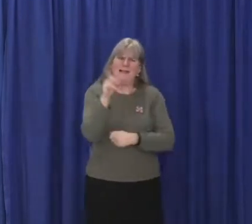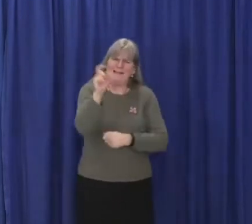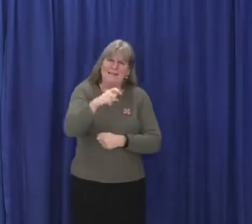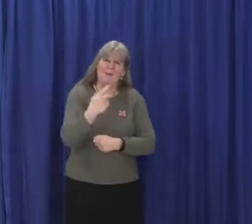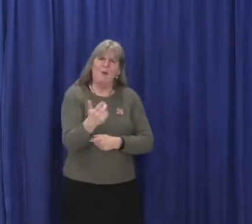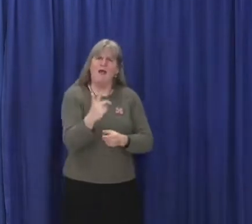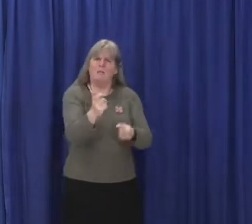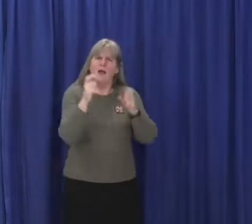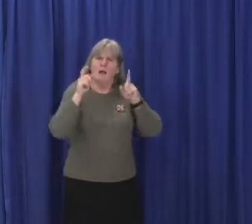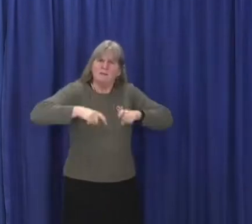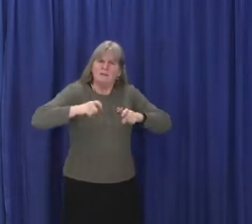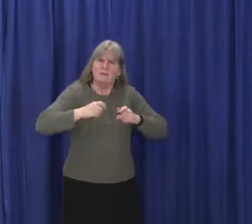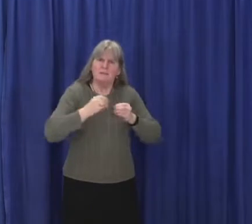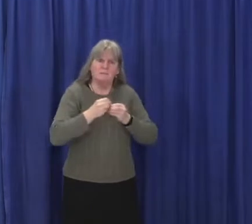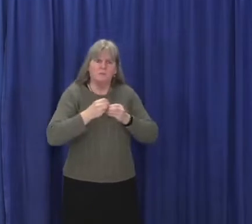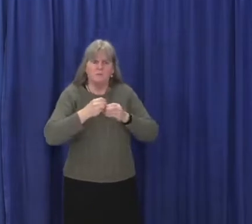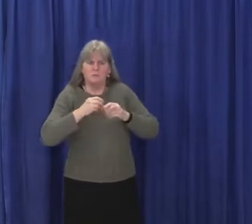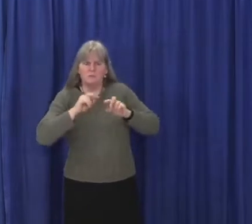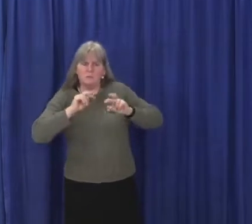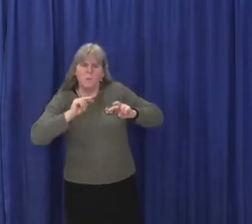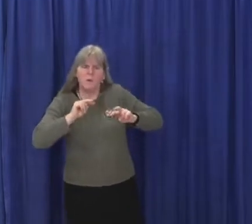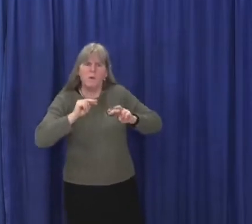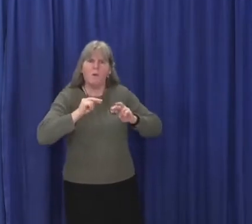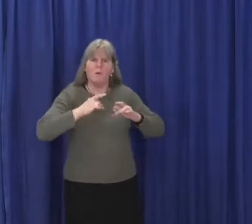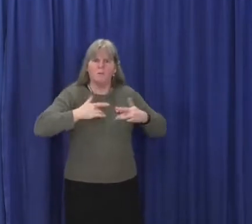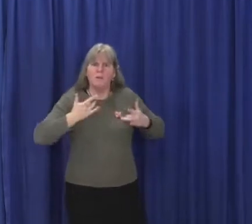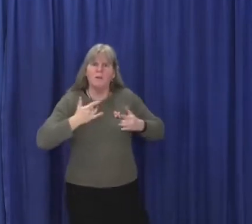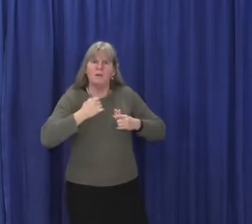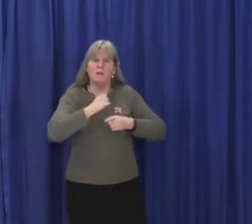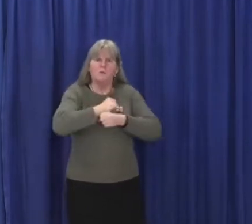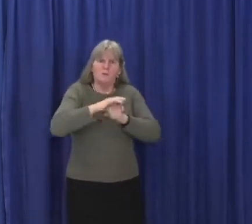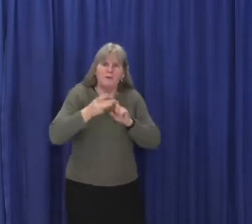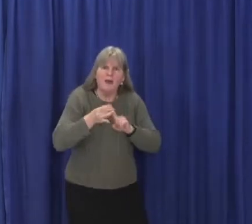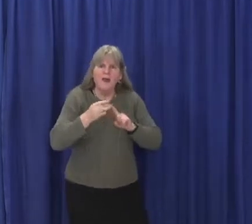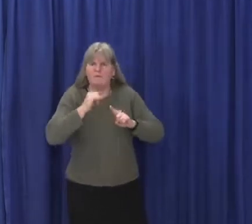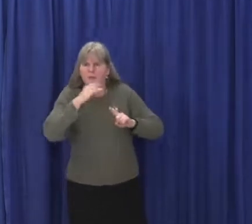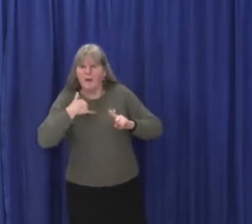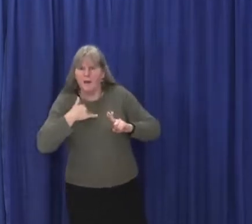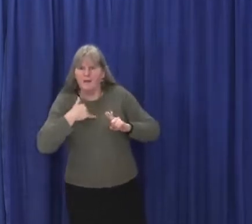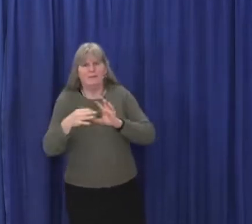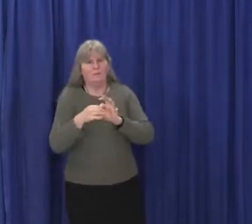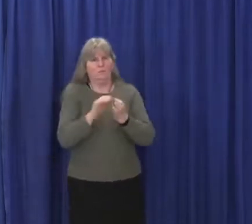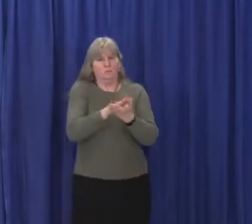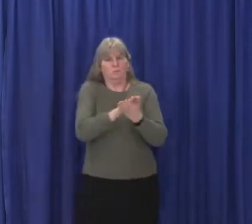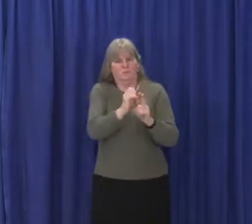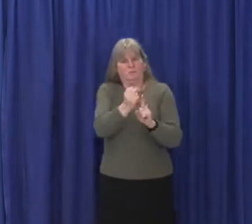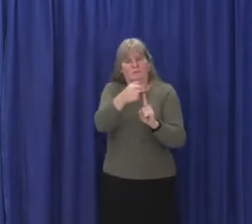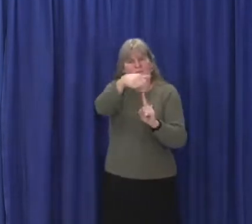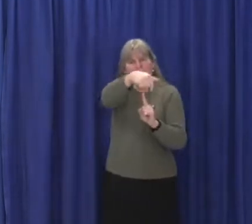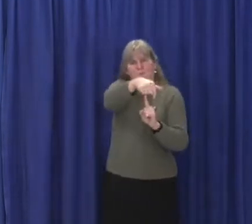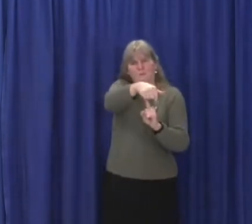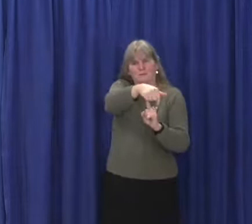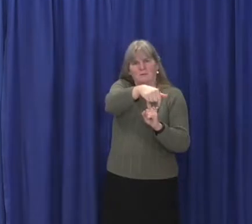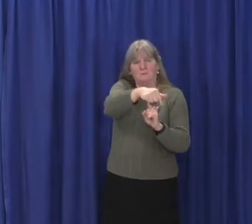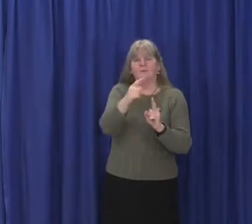to better monitor COVID-19, especially when it comes to our schools. Rapid tests, as we have heard